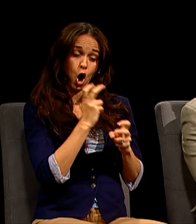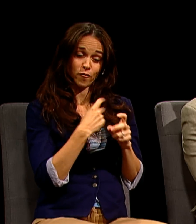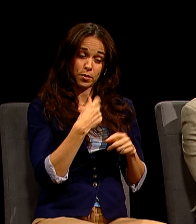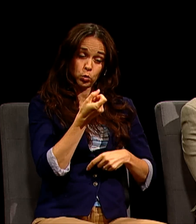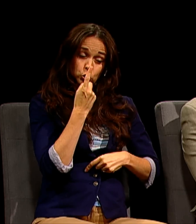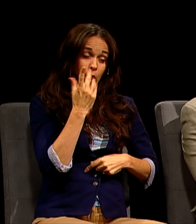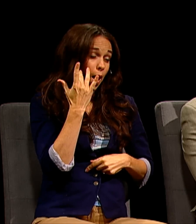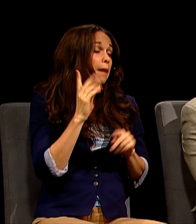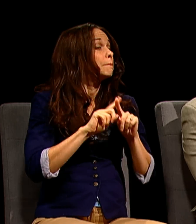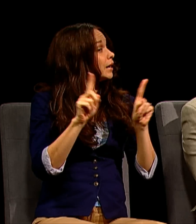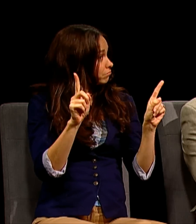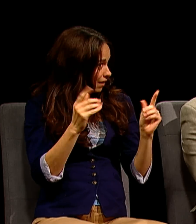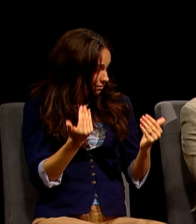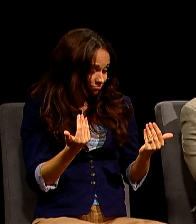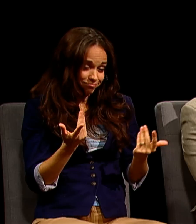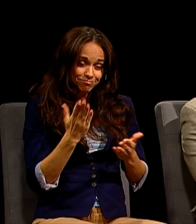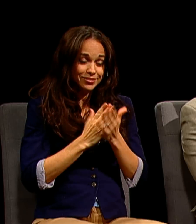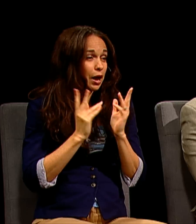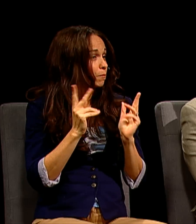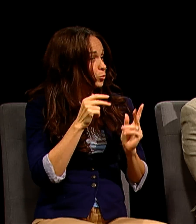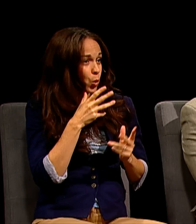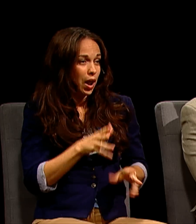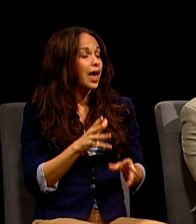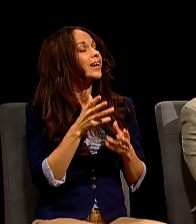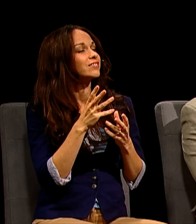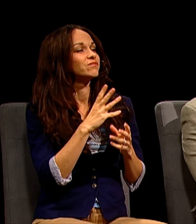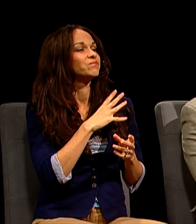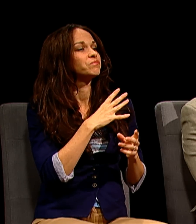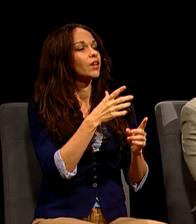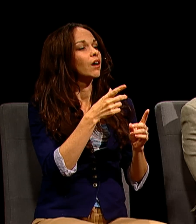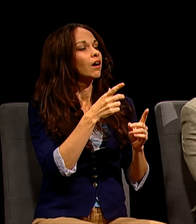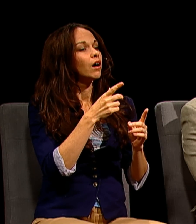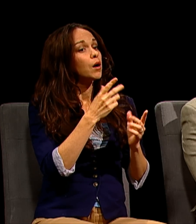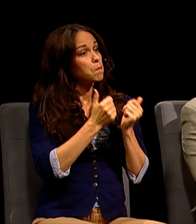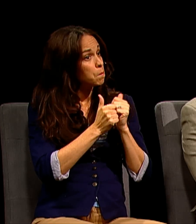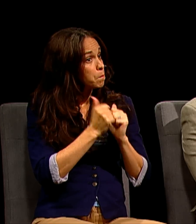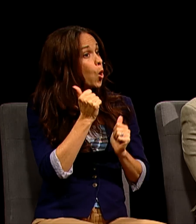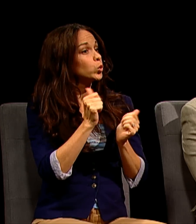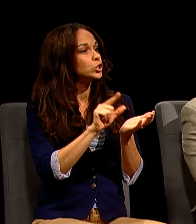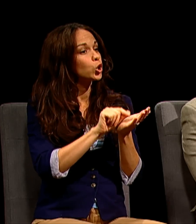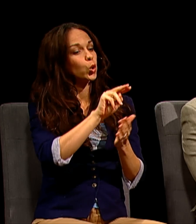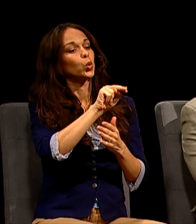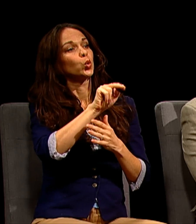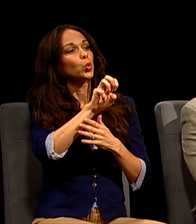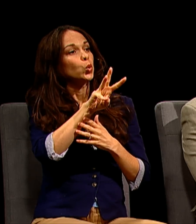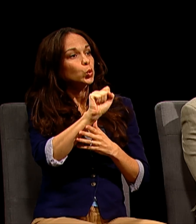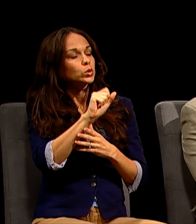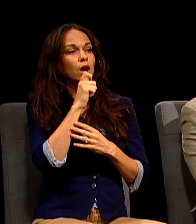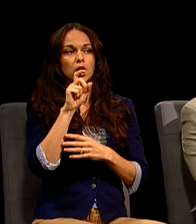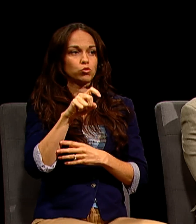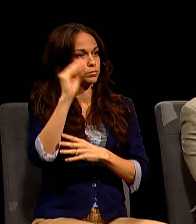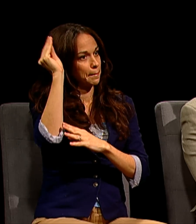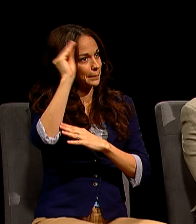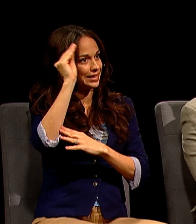sport section. Most of the newspaper is news under the- you know. It's not supposed to be opinion it's supposed to be